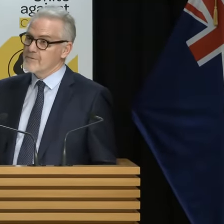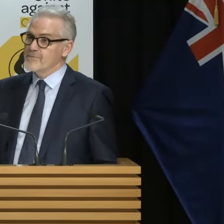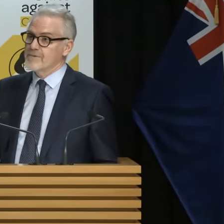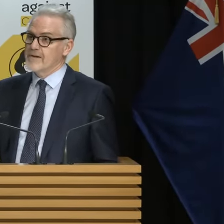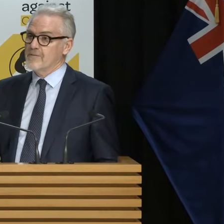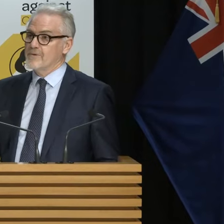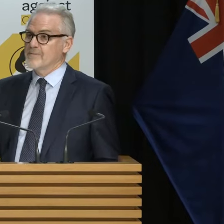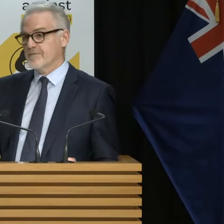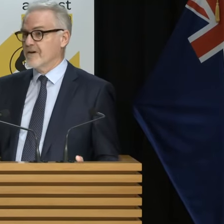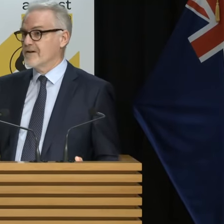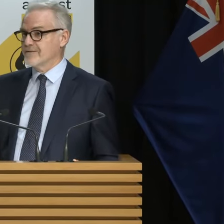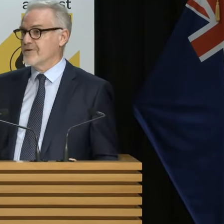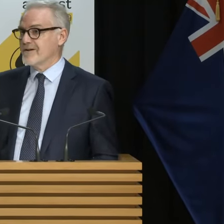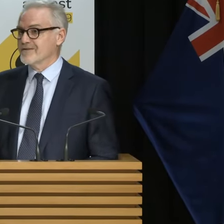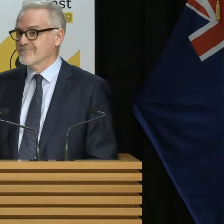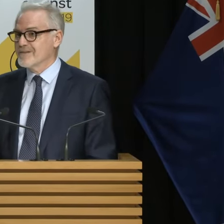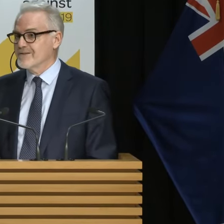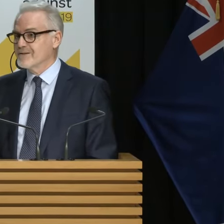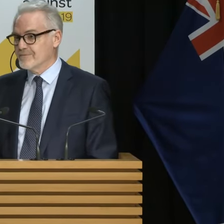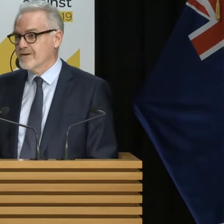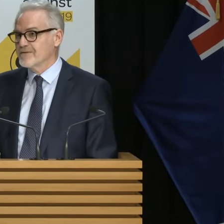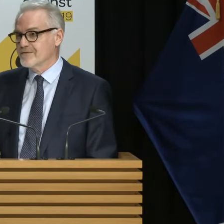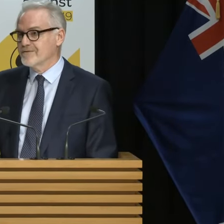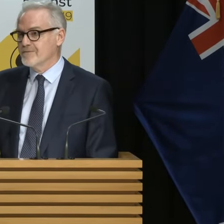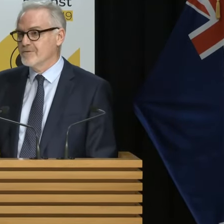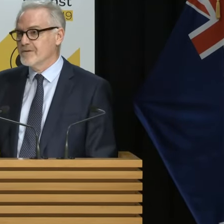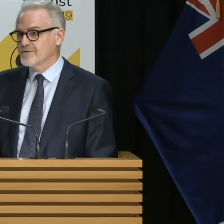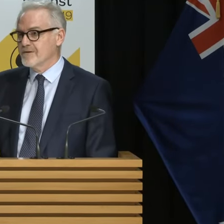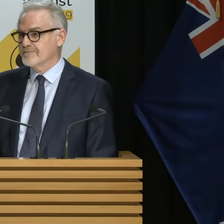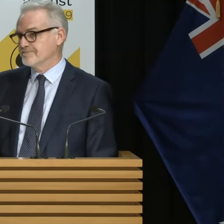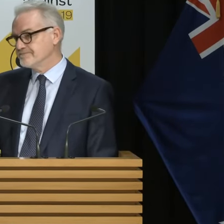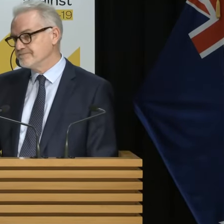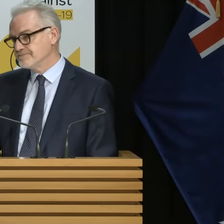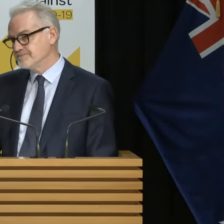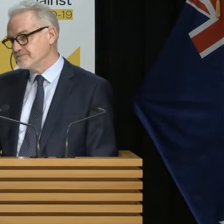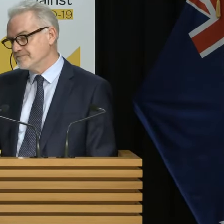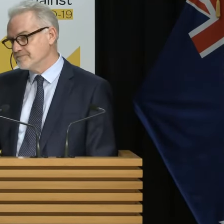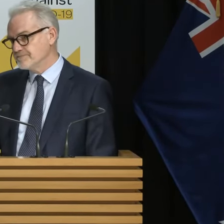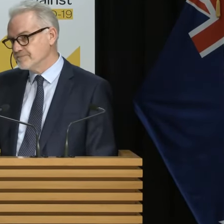I chair the COVID testing